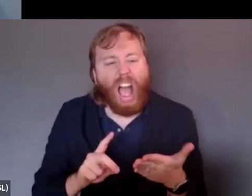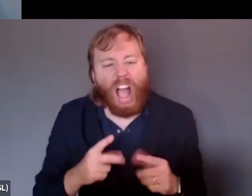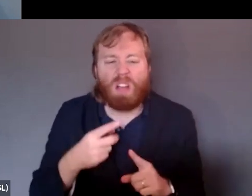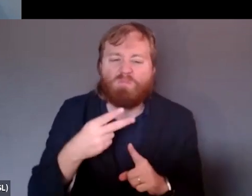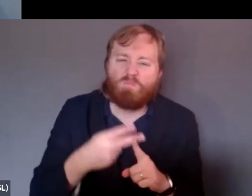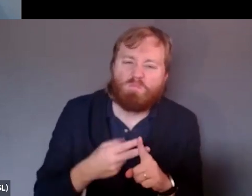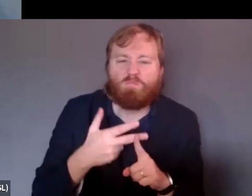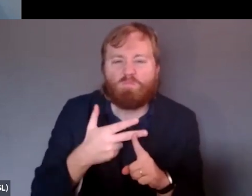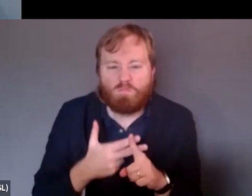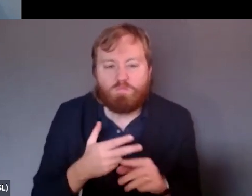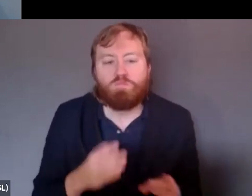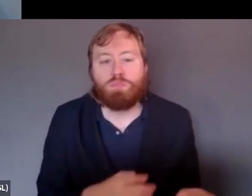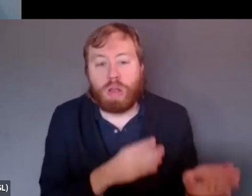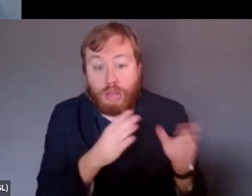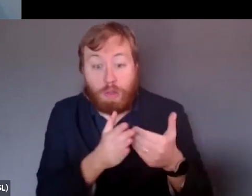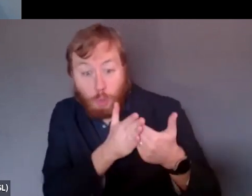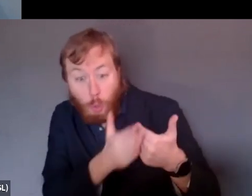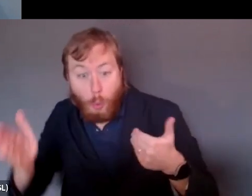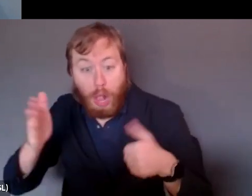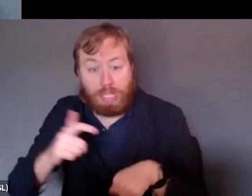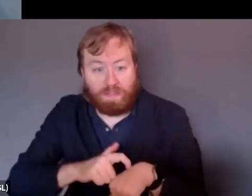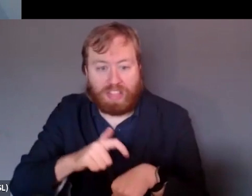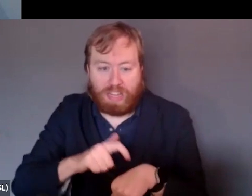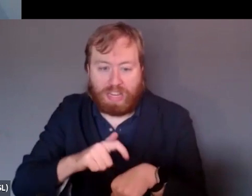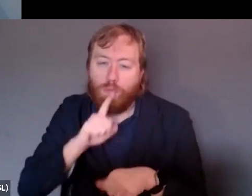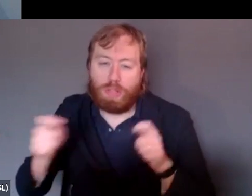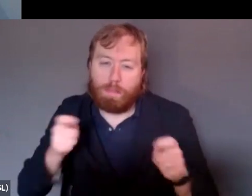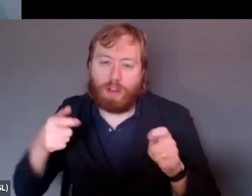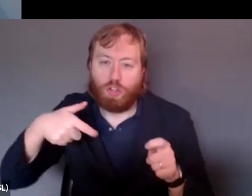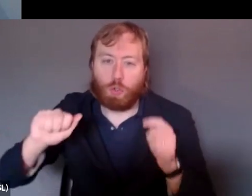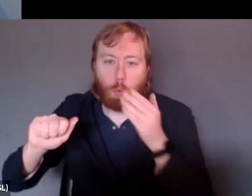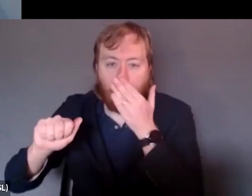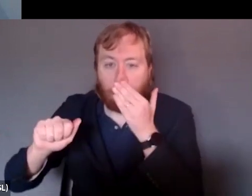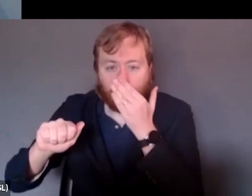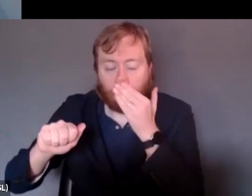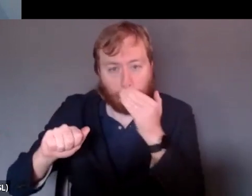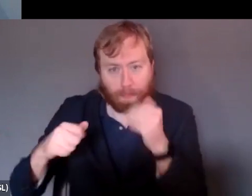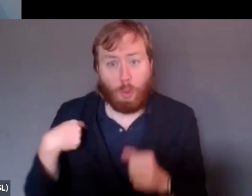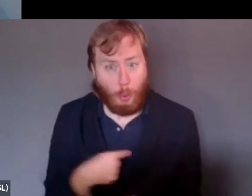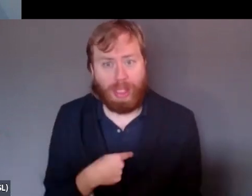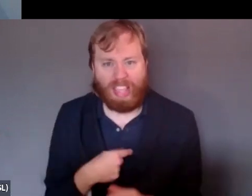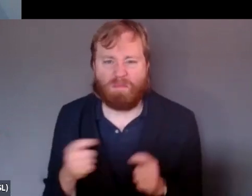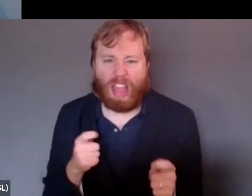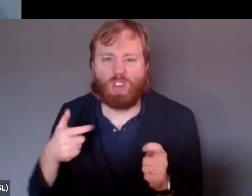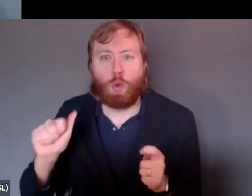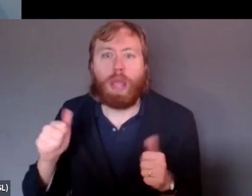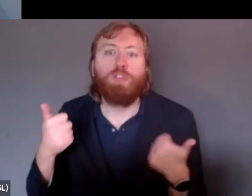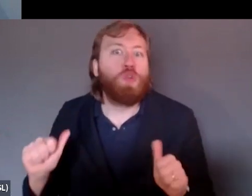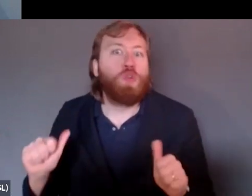Then managing QA, so we do try to manage QA throughout the whole process so that it's not overwhelming at any one point in time.